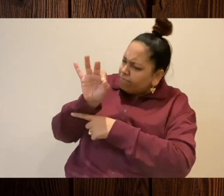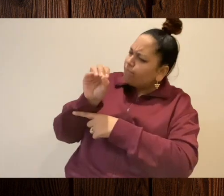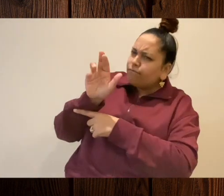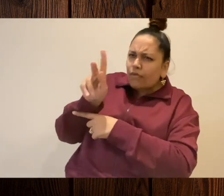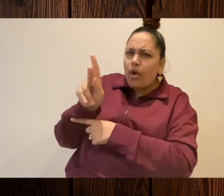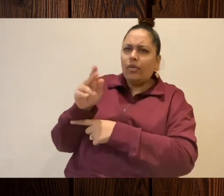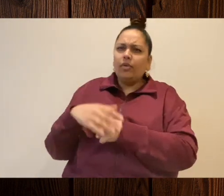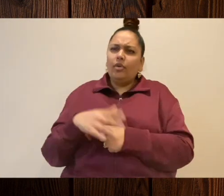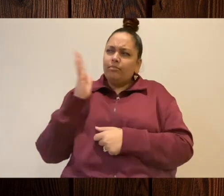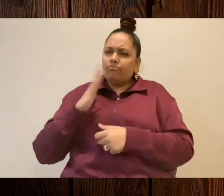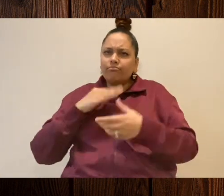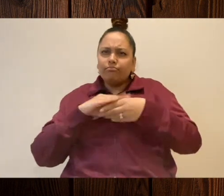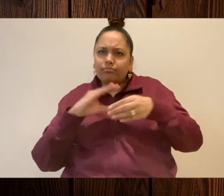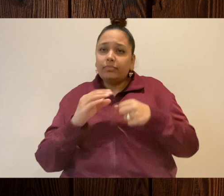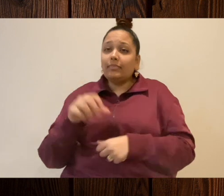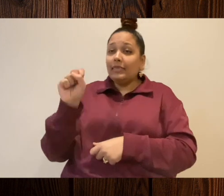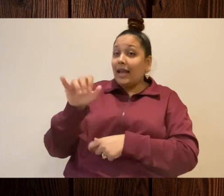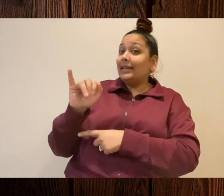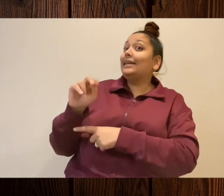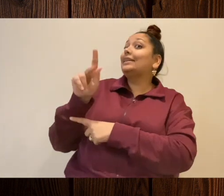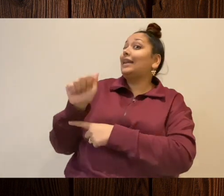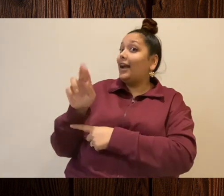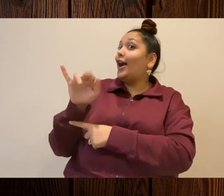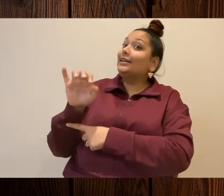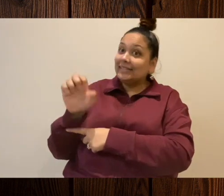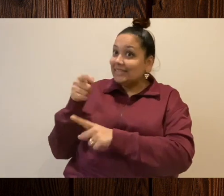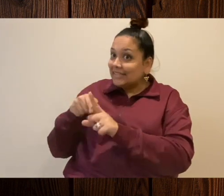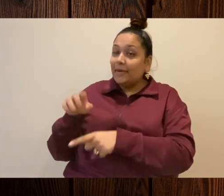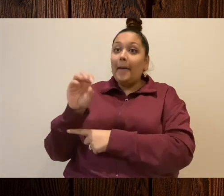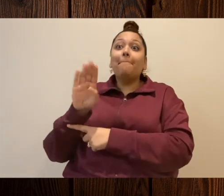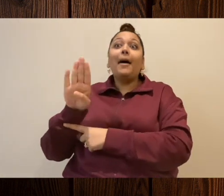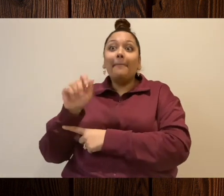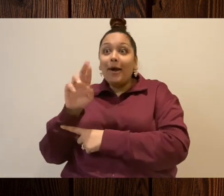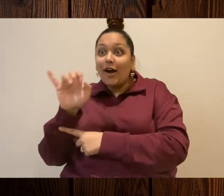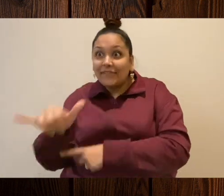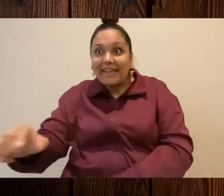what folk recovery is to me, and in meeting some artists that